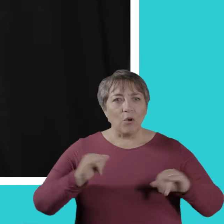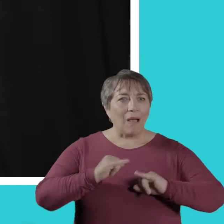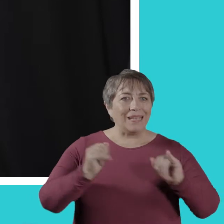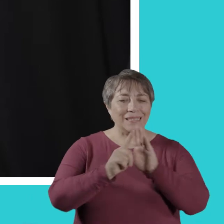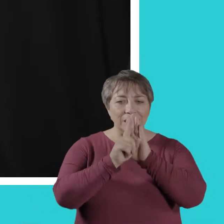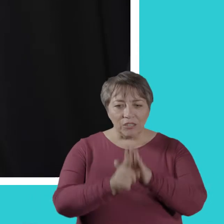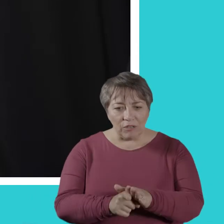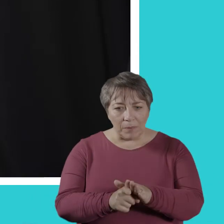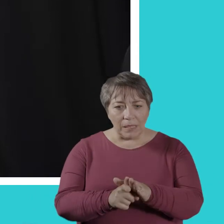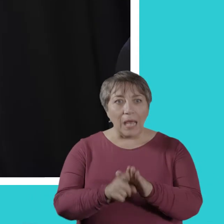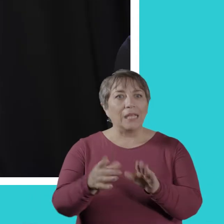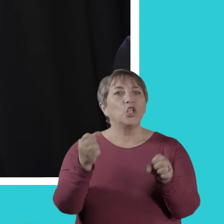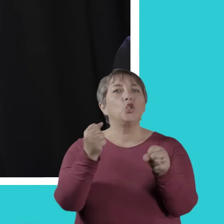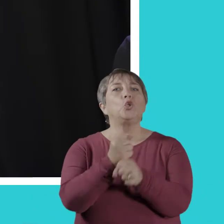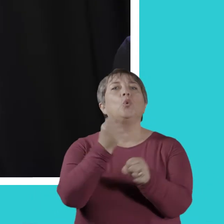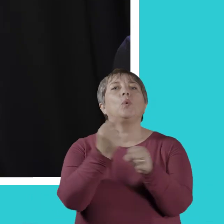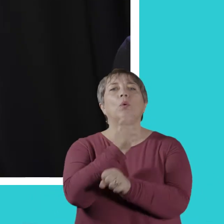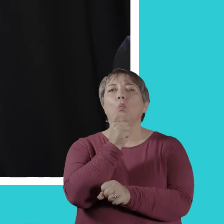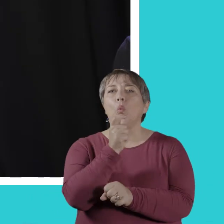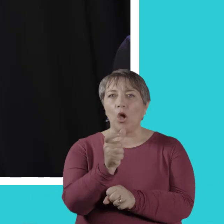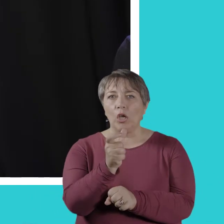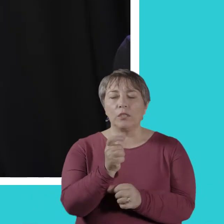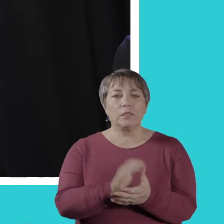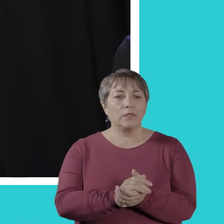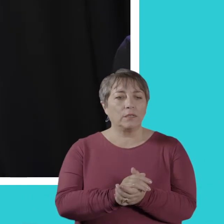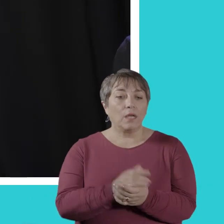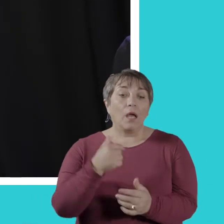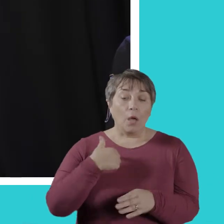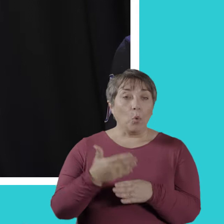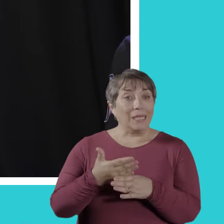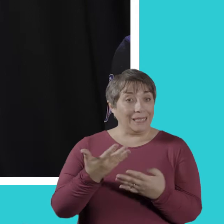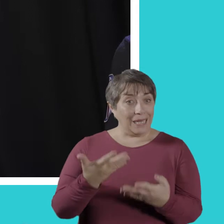doing words. You know we can't say I'm working on a production at the moment now actually and